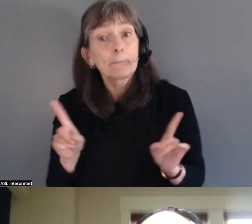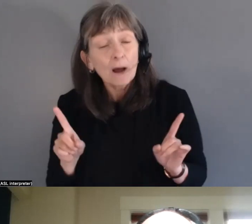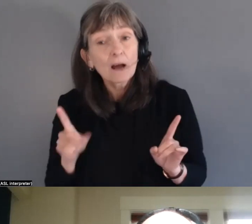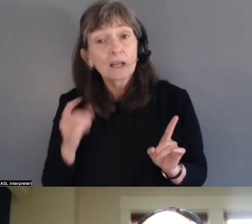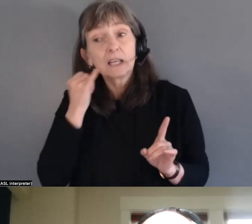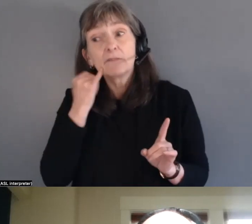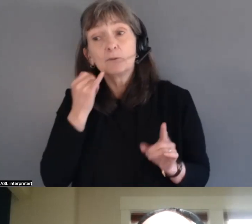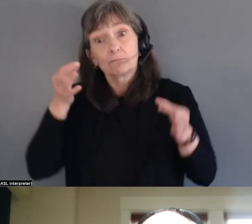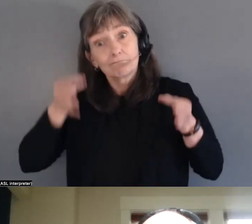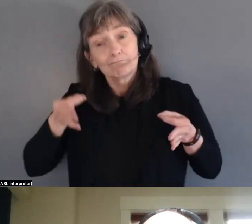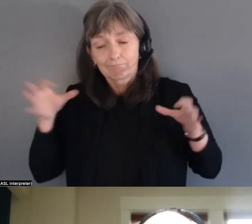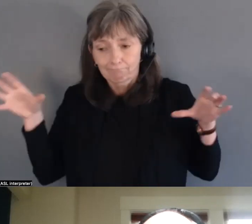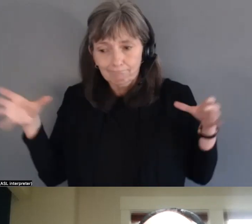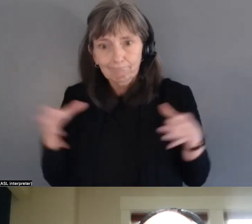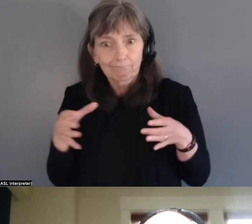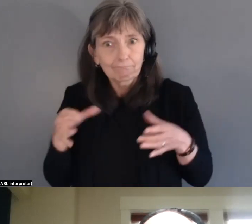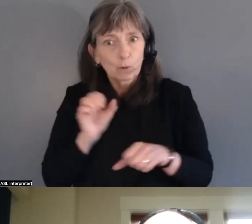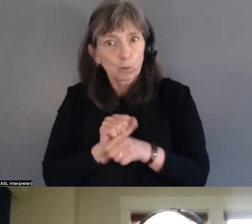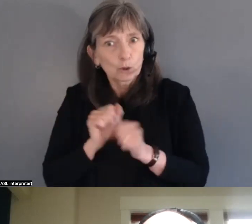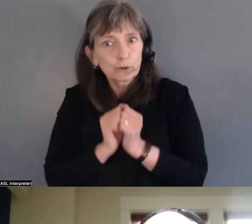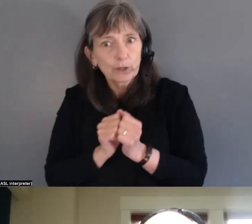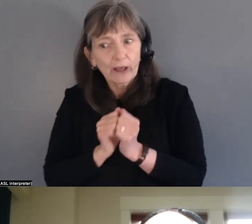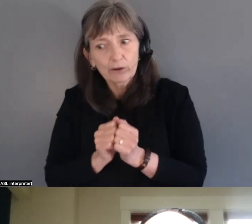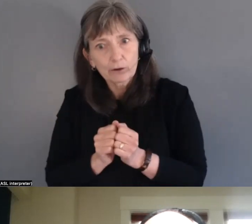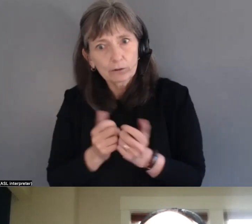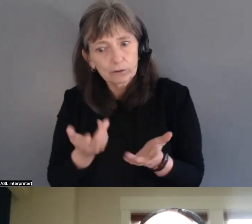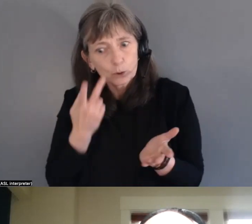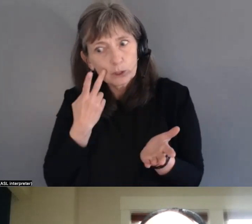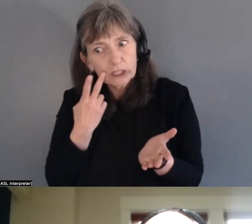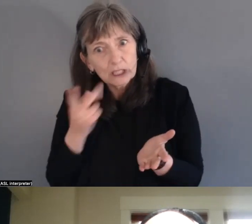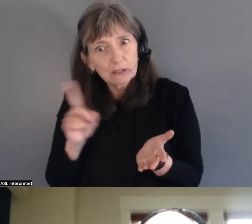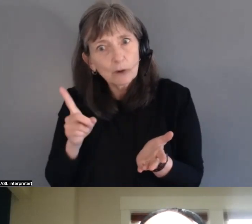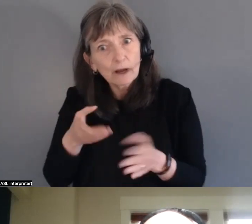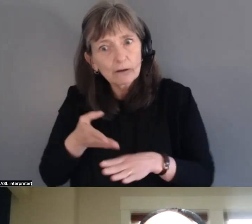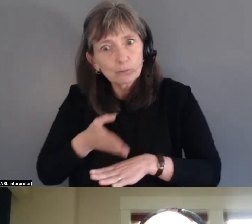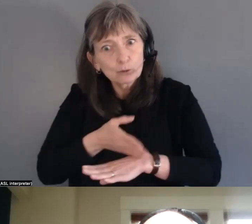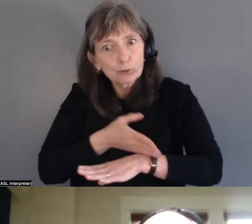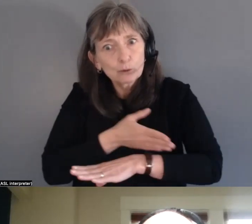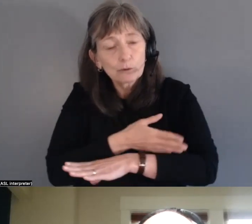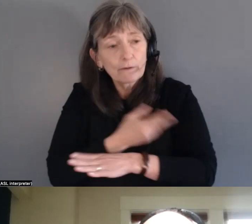and people see benefits, then, you know, going back to that kind of children's discussion again,